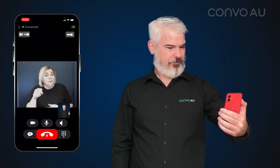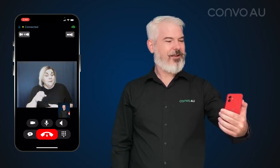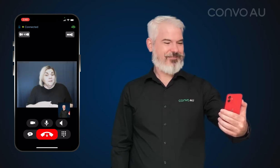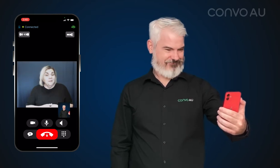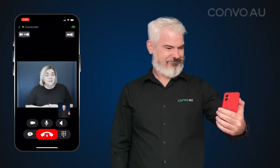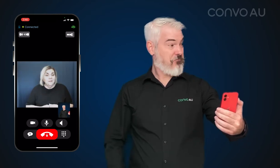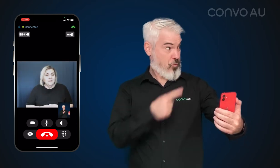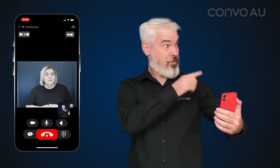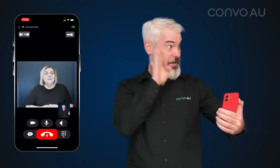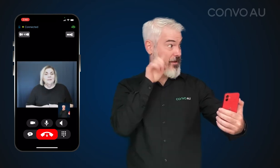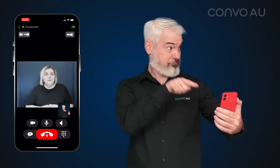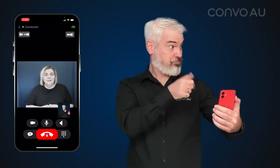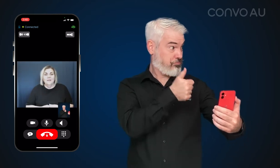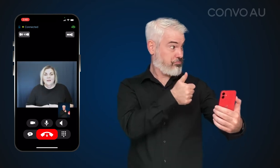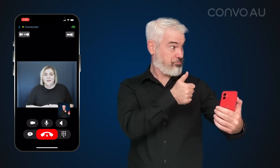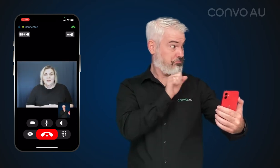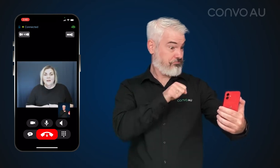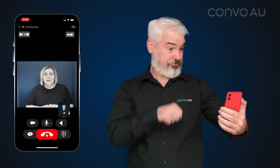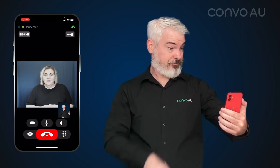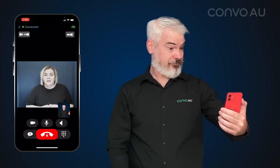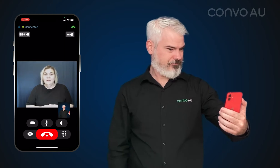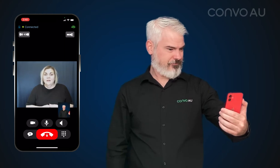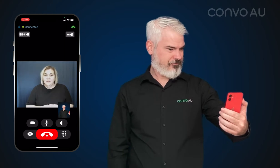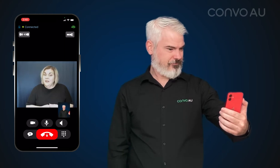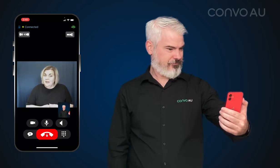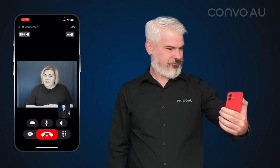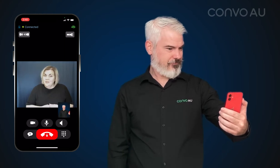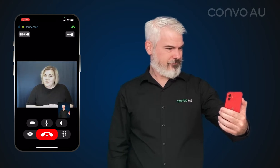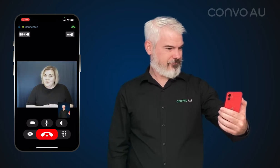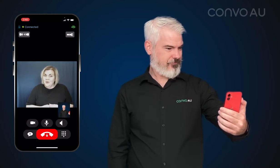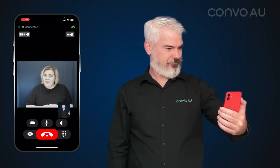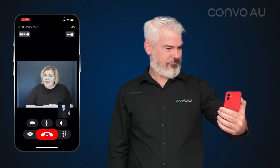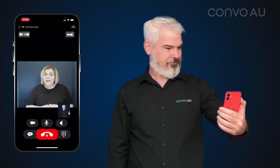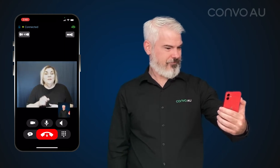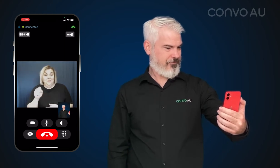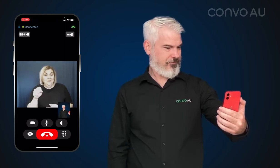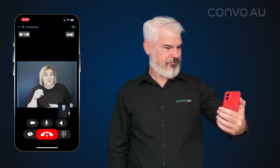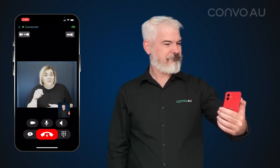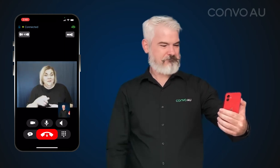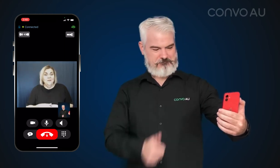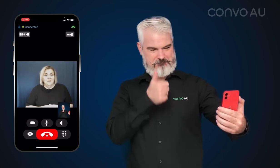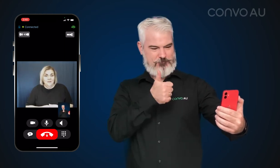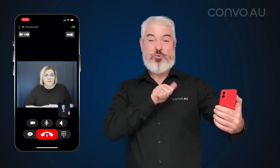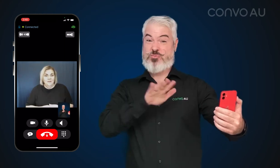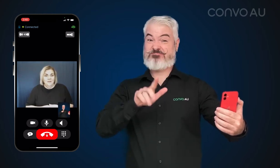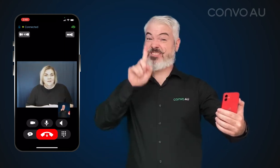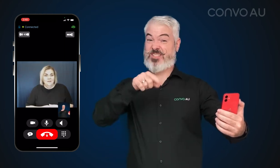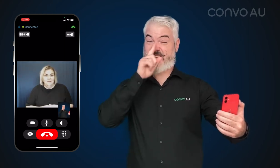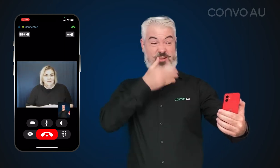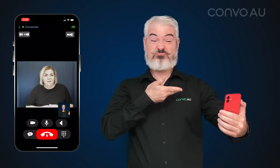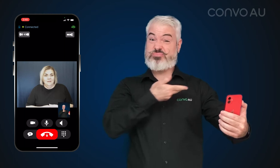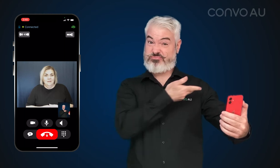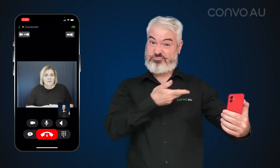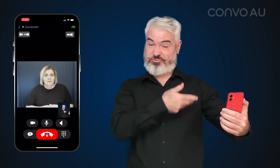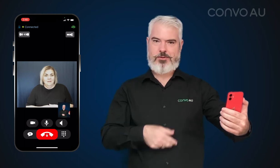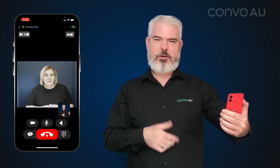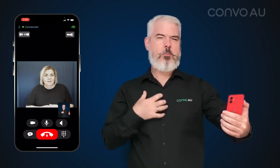and check to see if the other person can hear the Video Interpreter through your device.